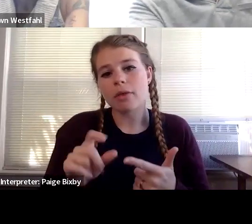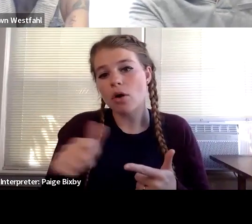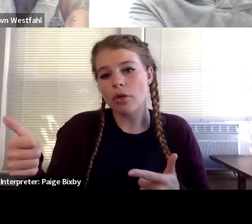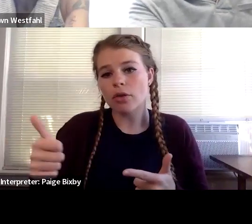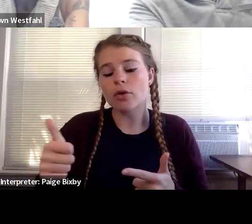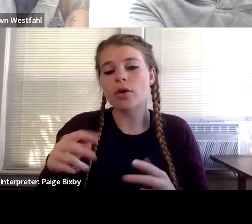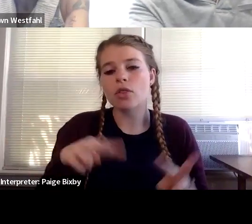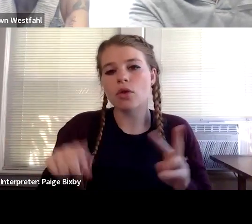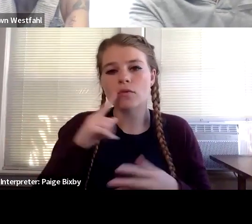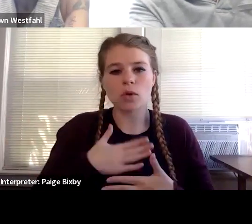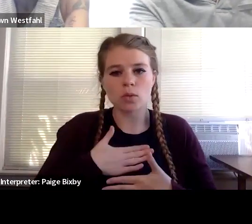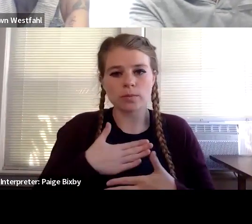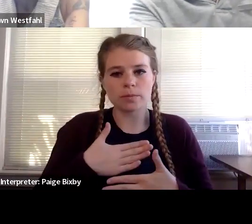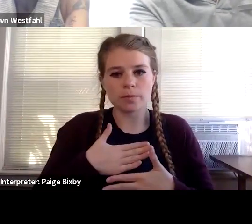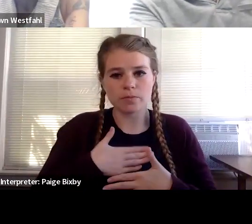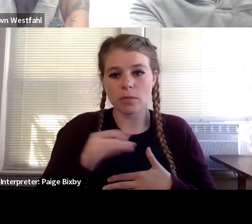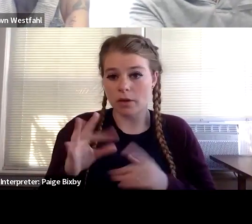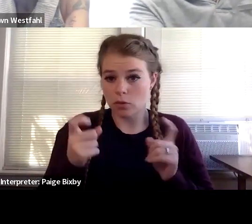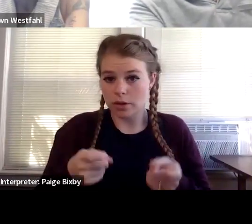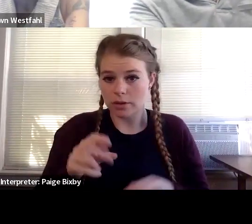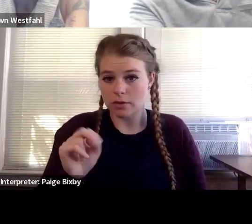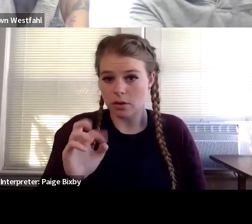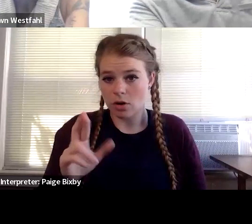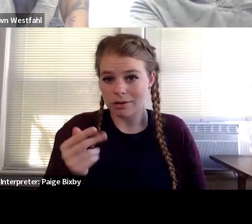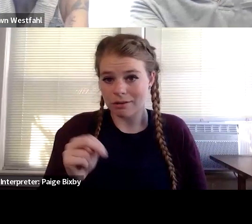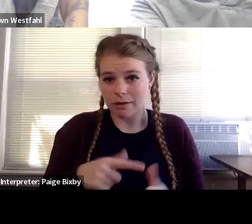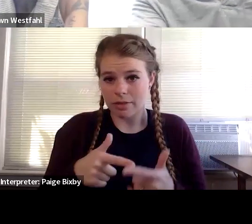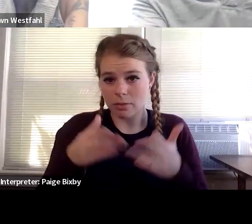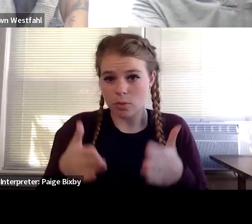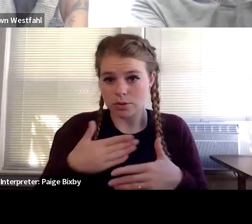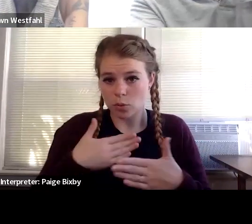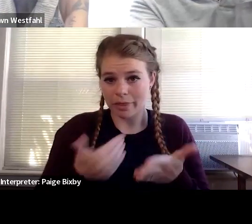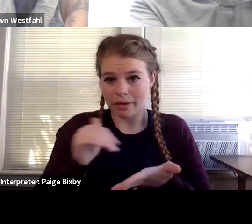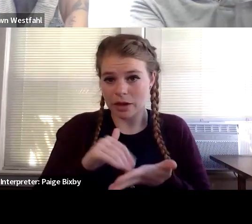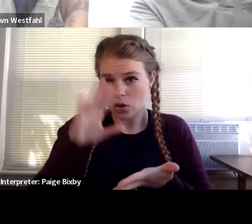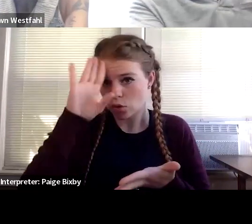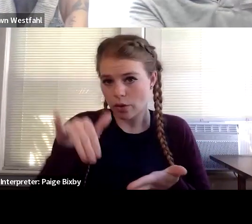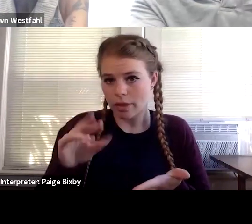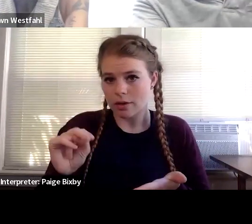You know, you wanna see if you give that Narcan and the person starts breathing again, then you know that Narcan worked, and now you know,